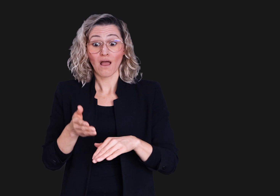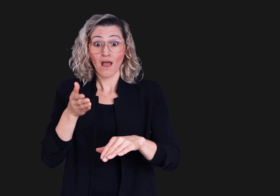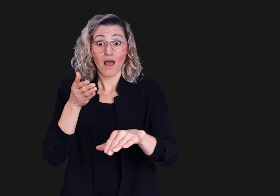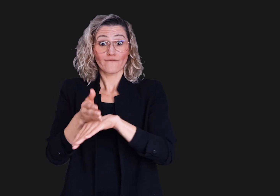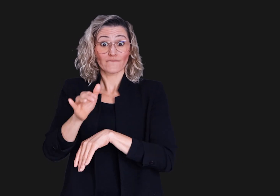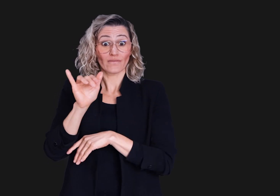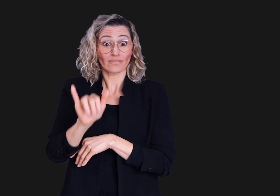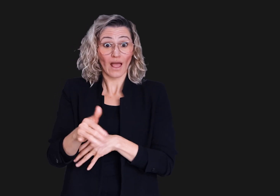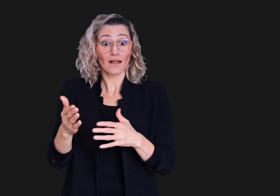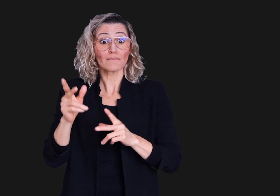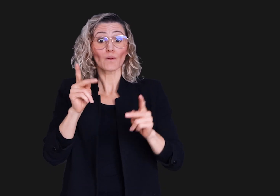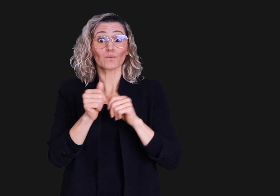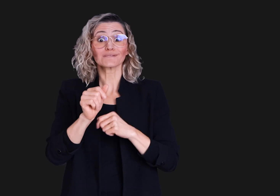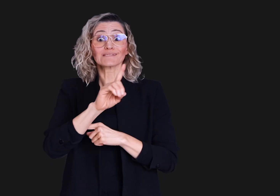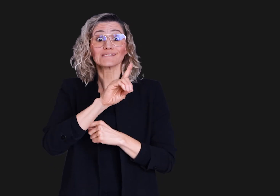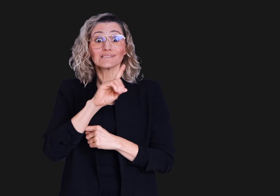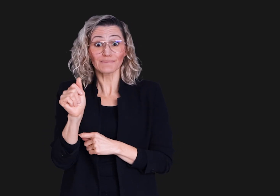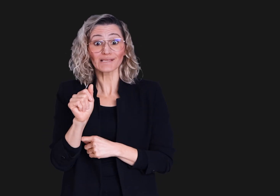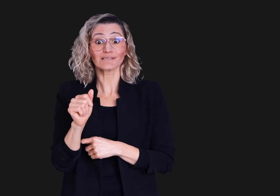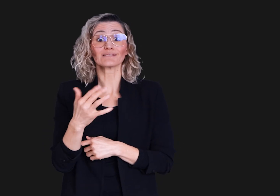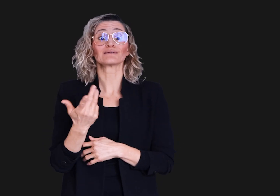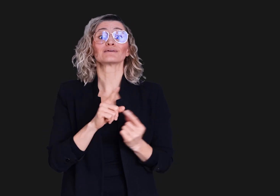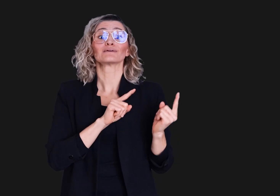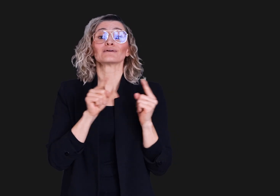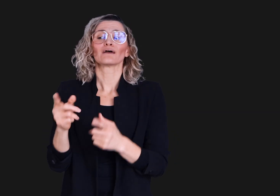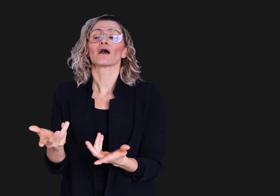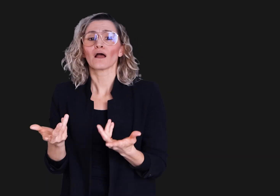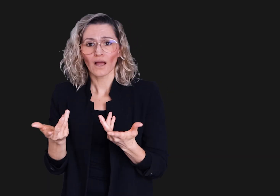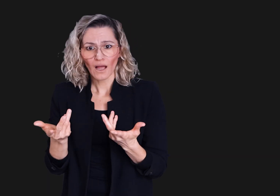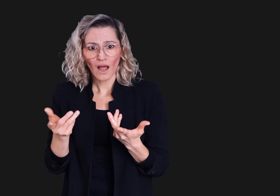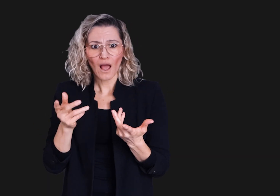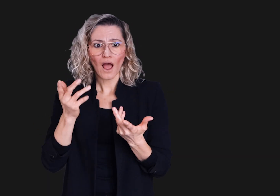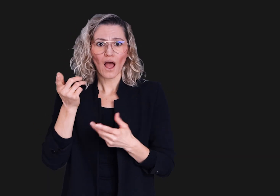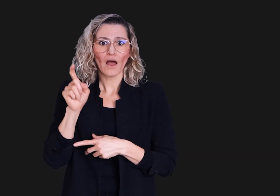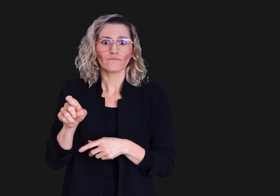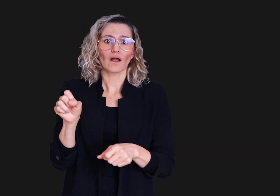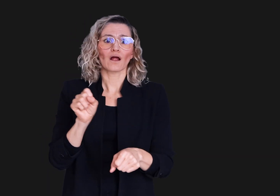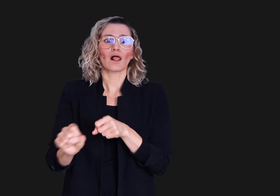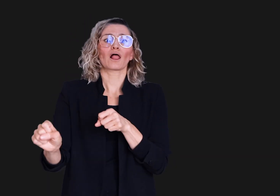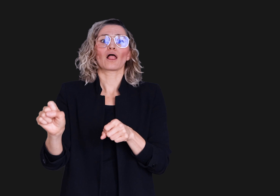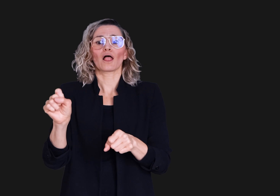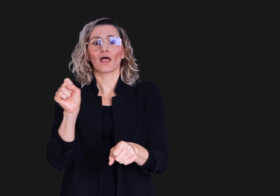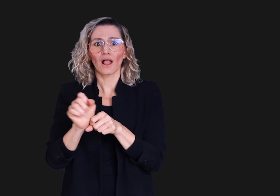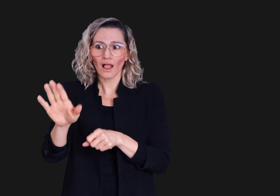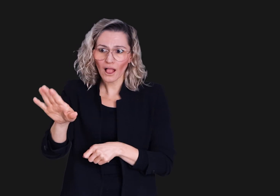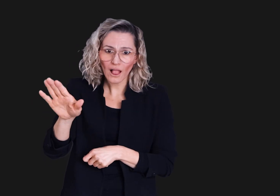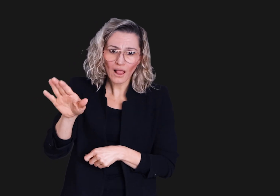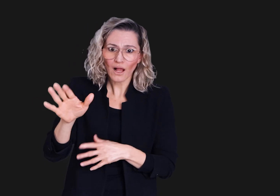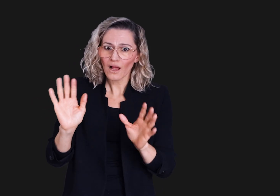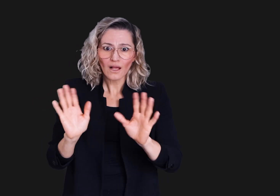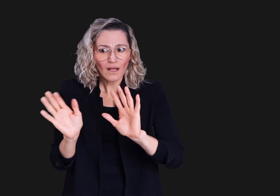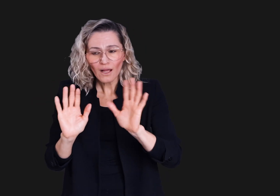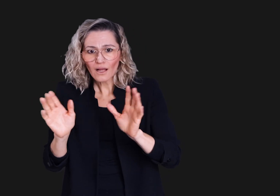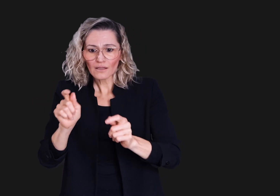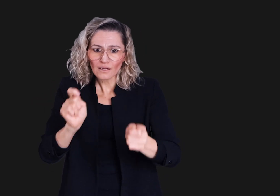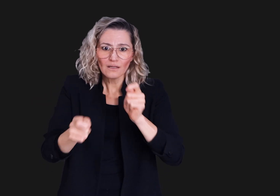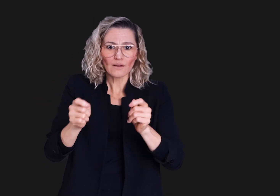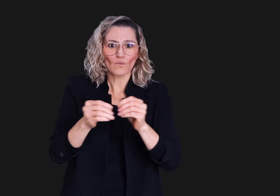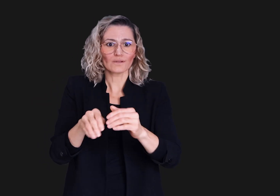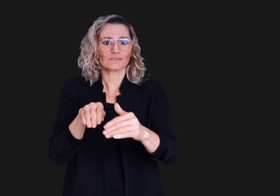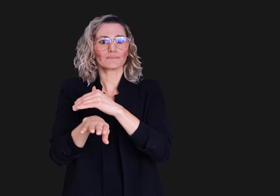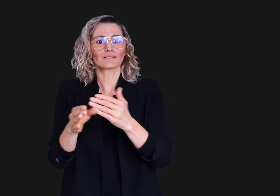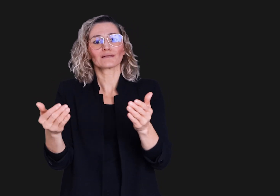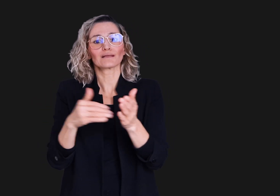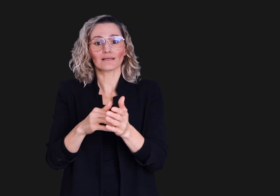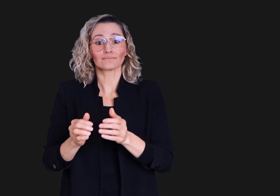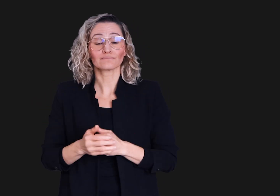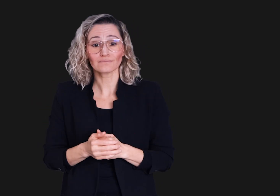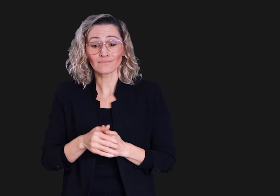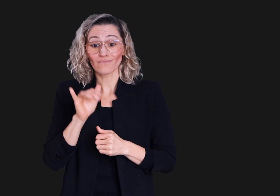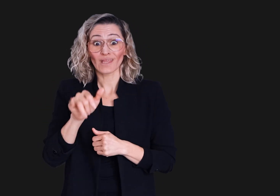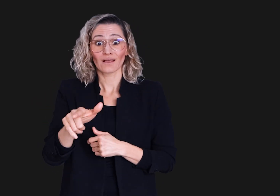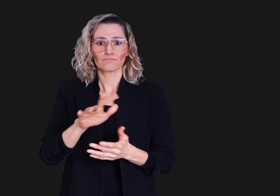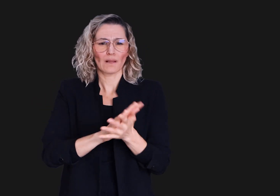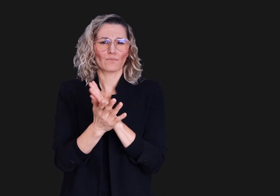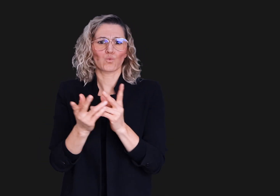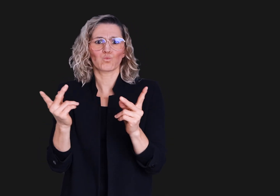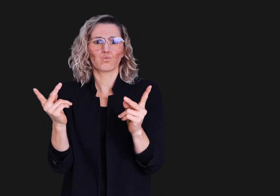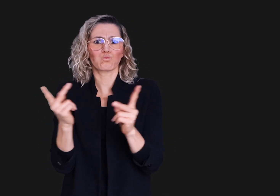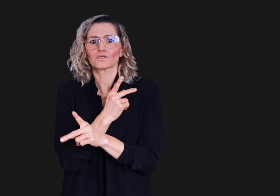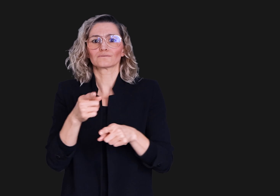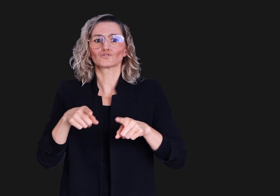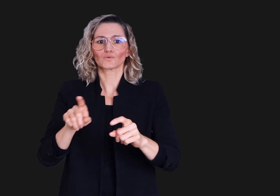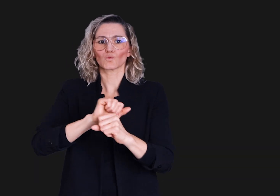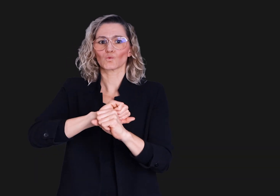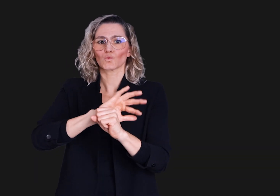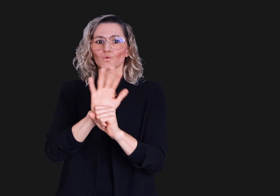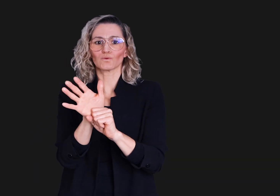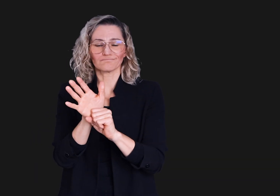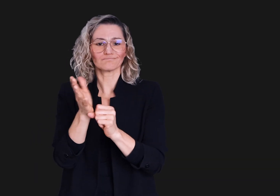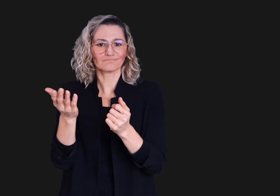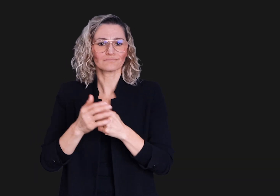After, people with disabilities have to do the work to make the spaces accessible again. This has been worse during COVID-19.